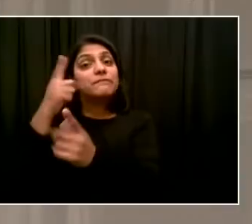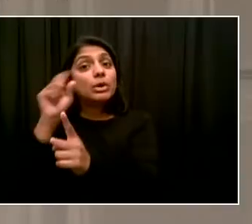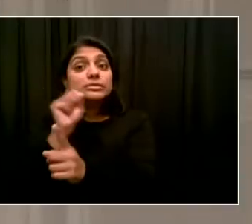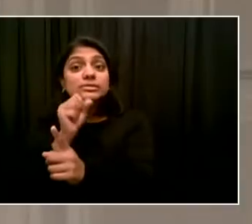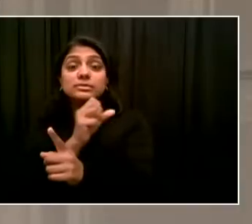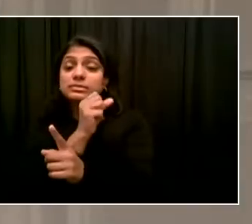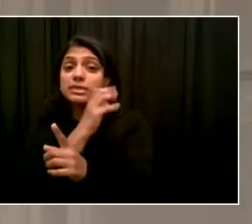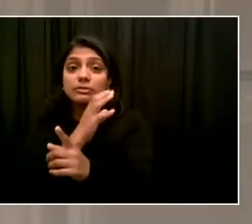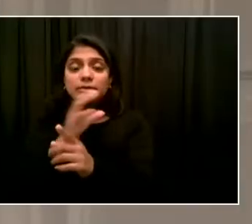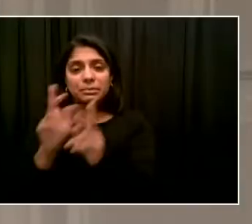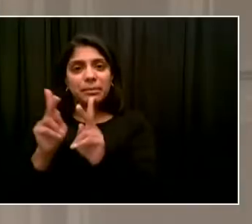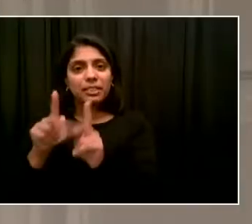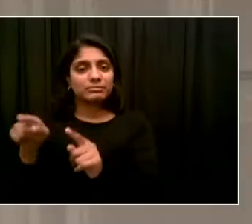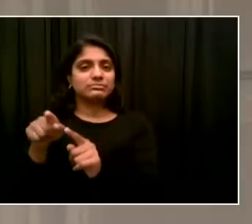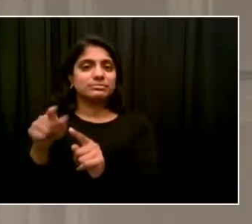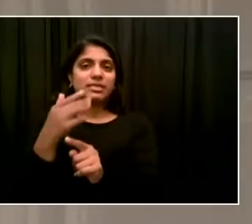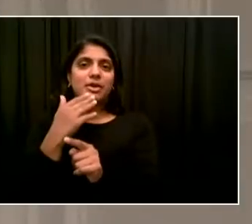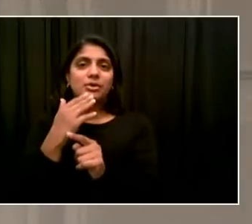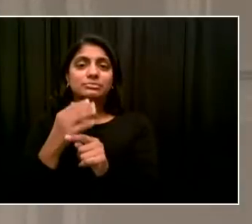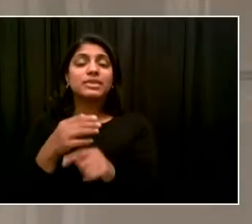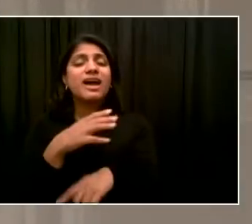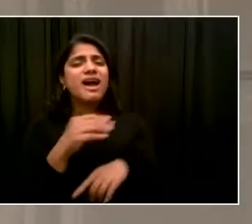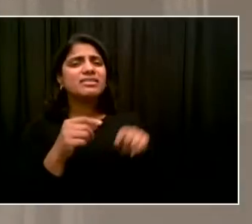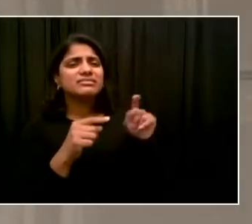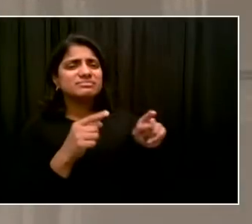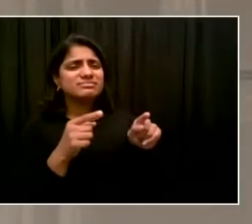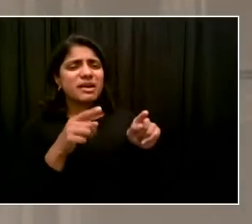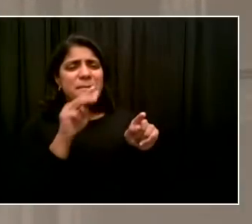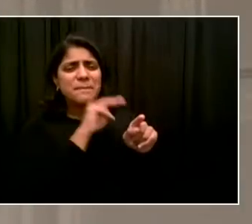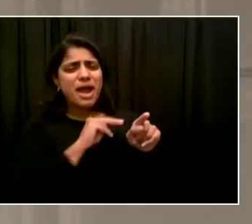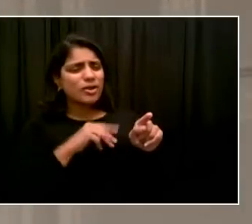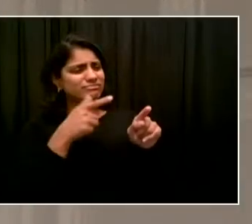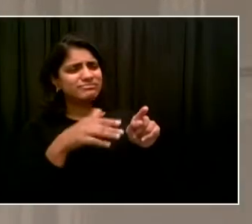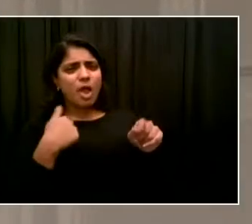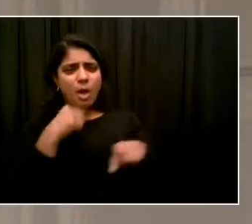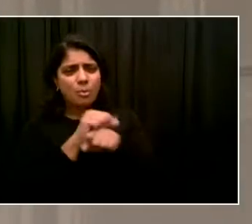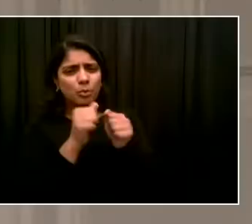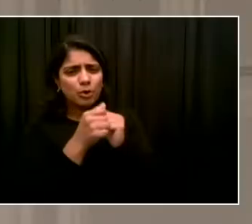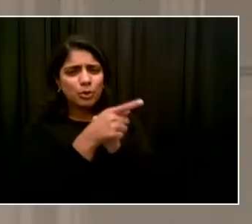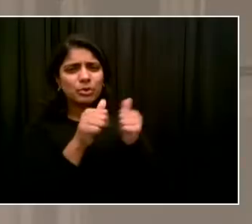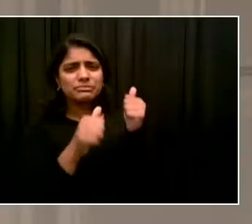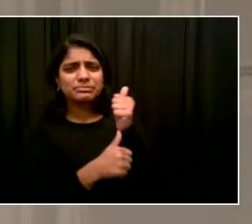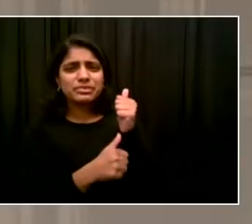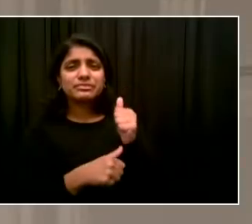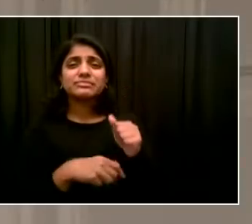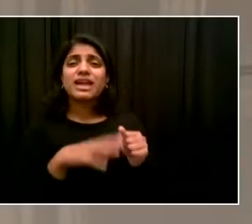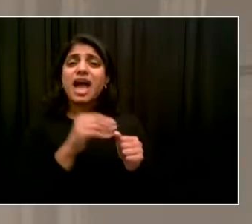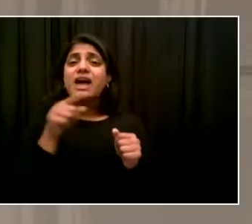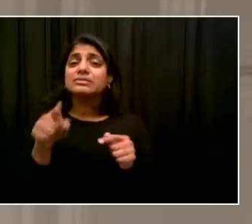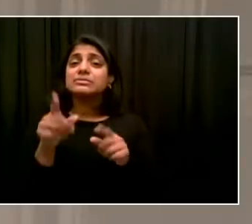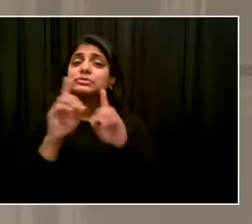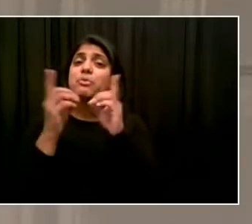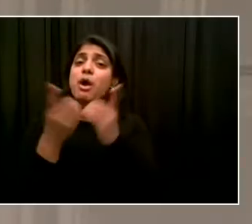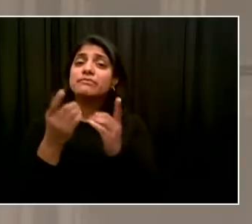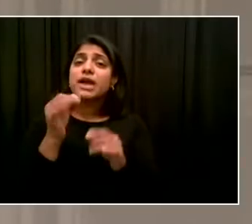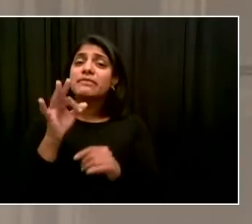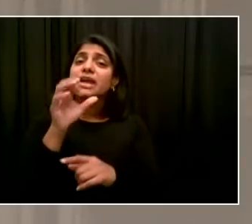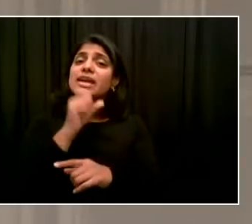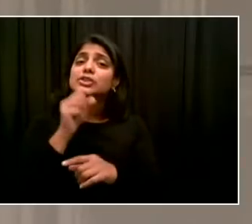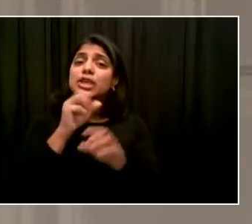MATTER HAS